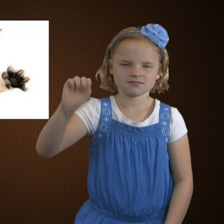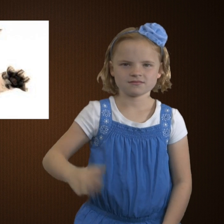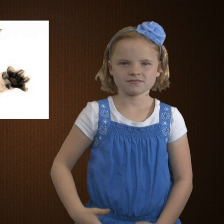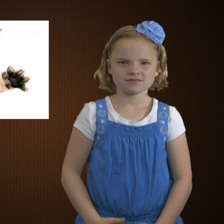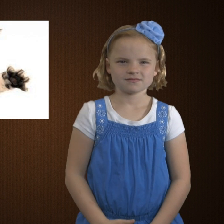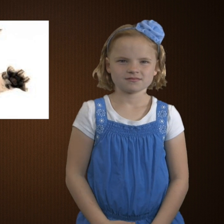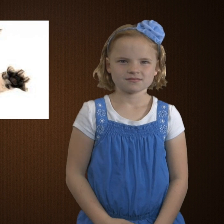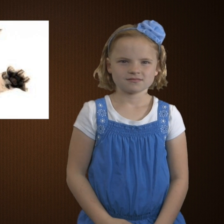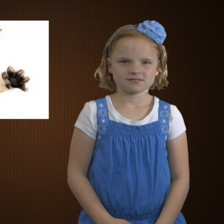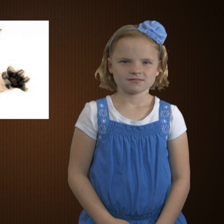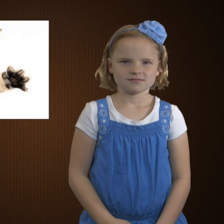Claws